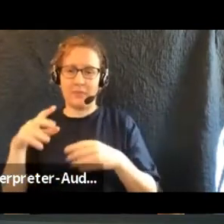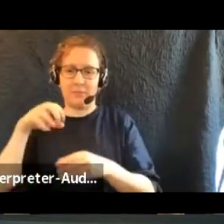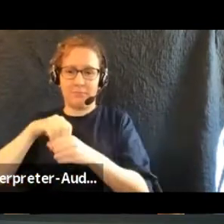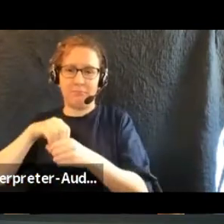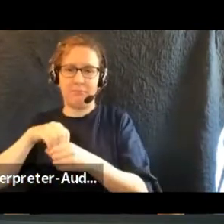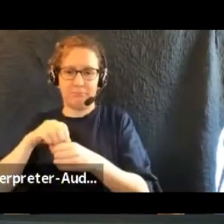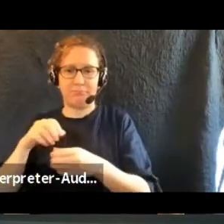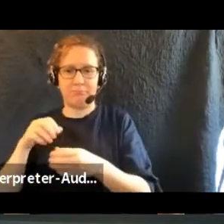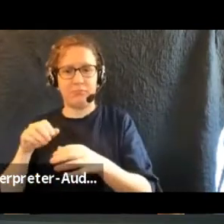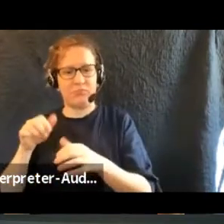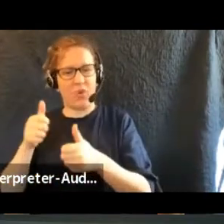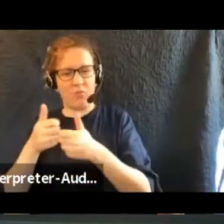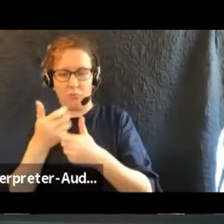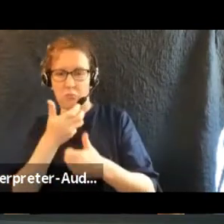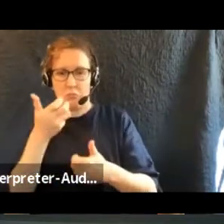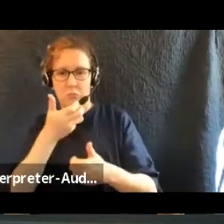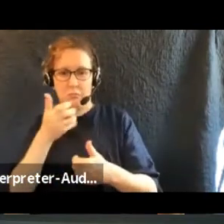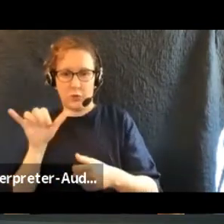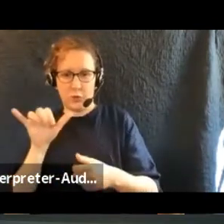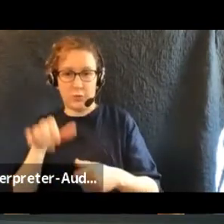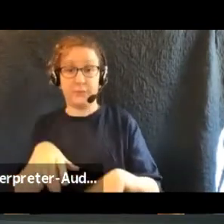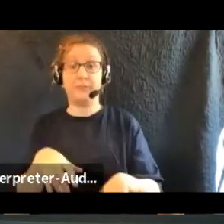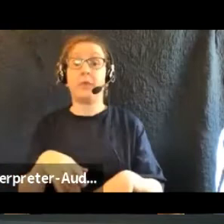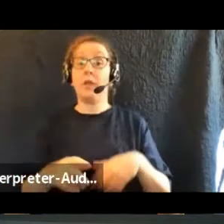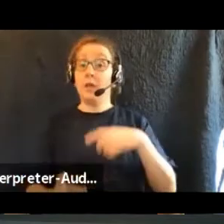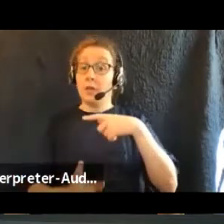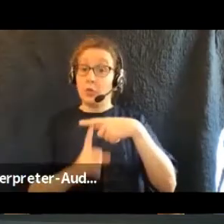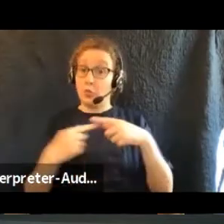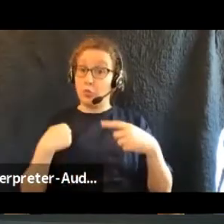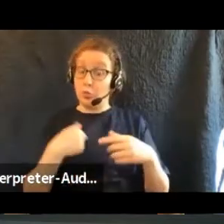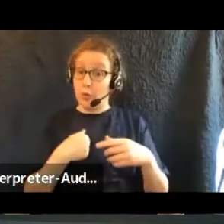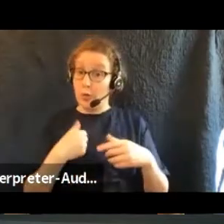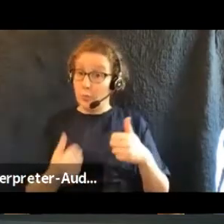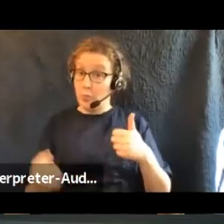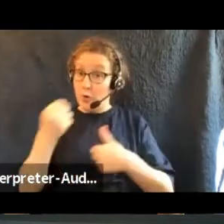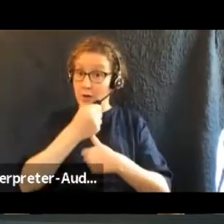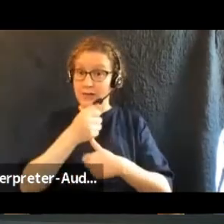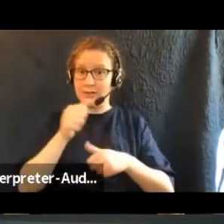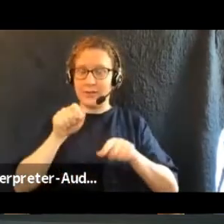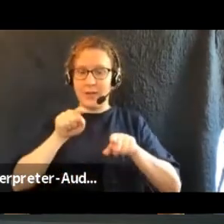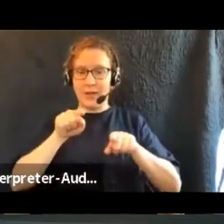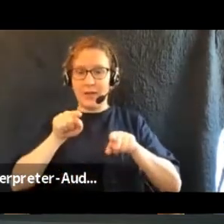Additionally, we have really prioritized asynchronous content because it's much easier for our users